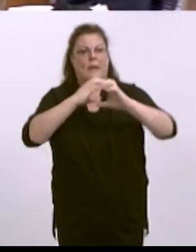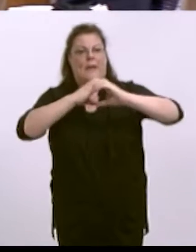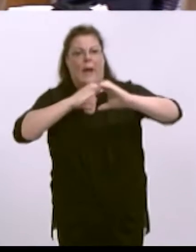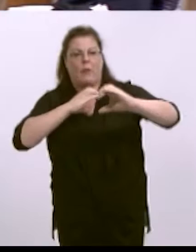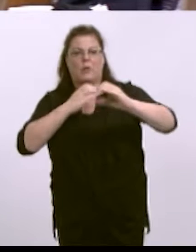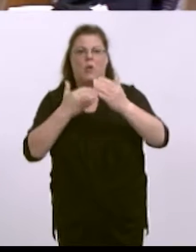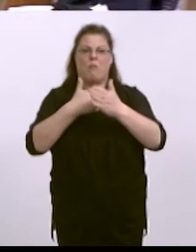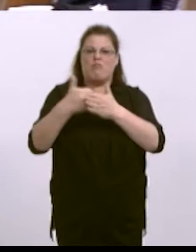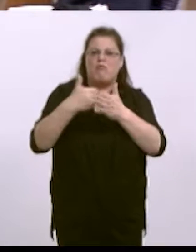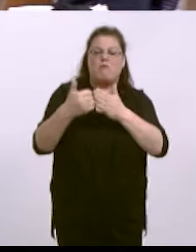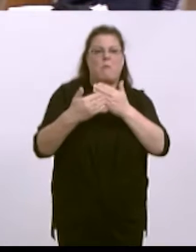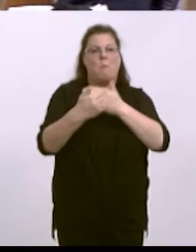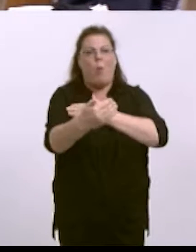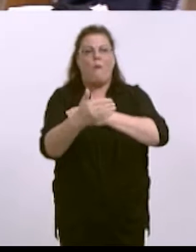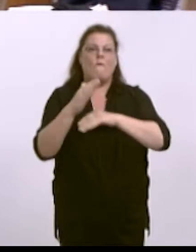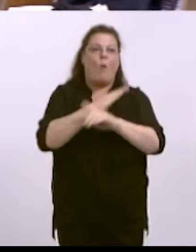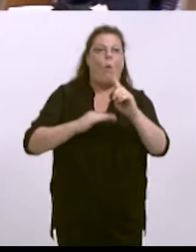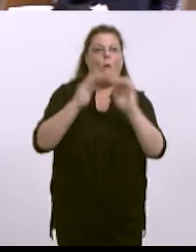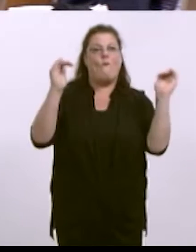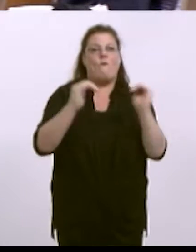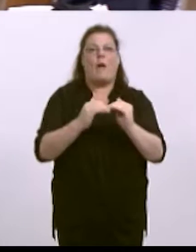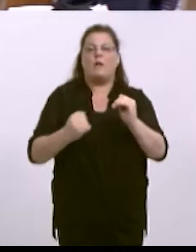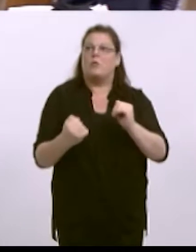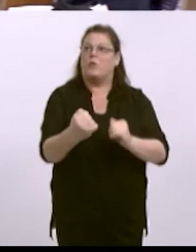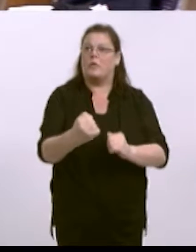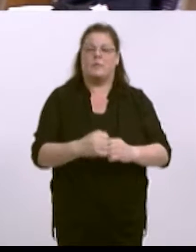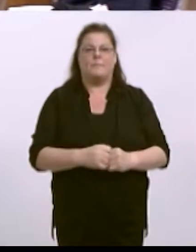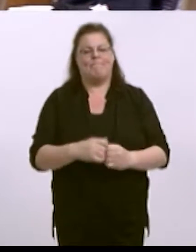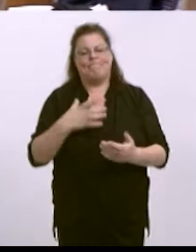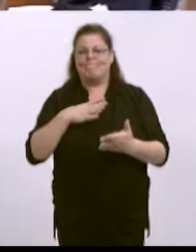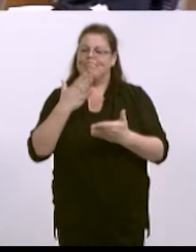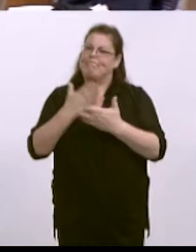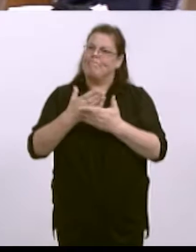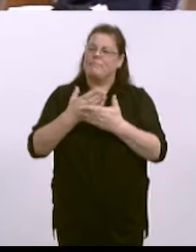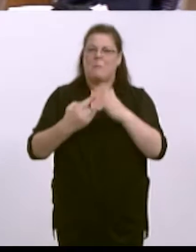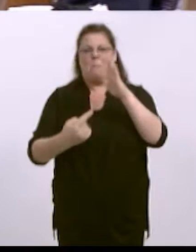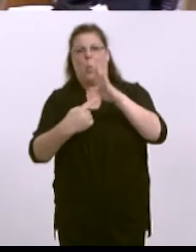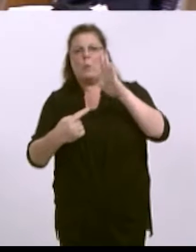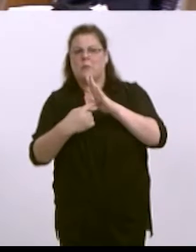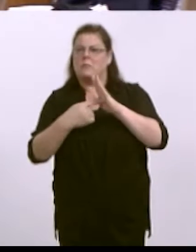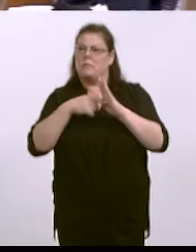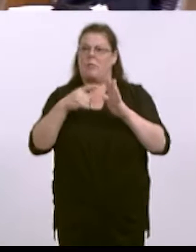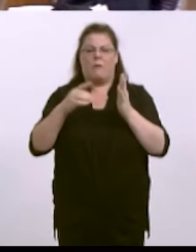on all Valleys lines services. Itís an intrinsic part of the metro to make sure that people